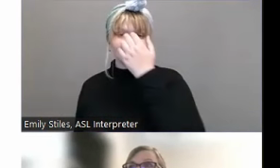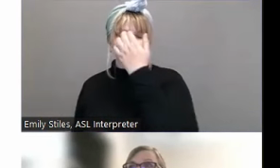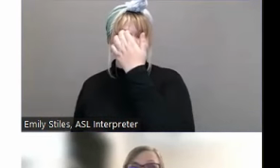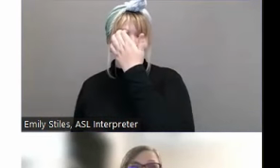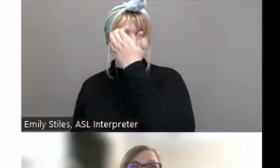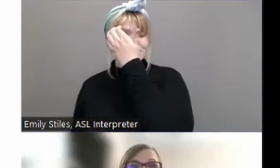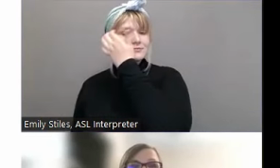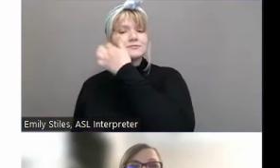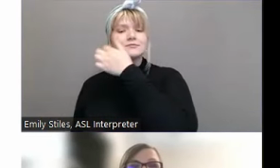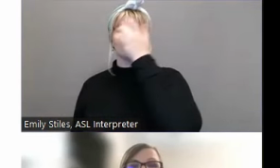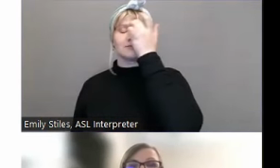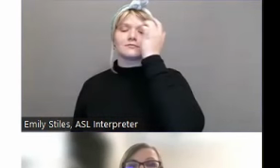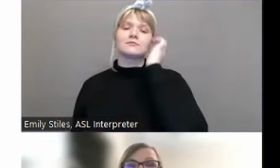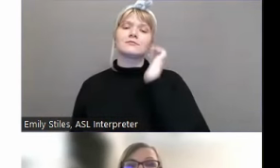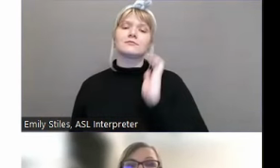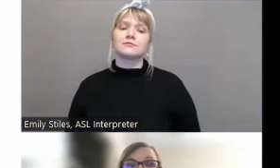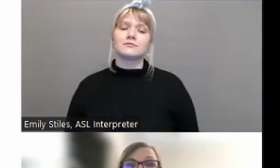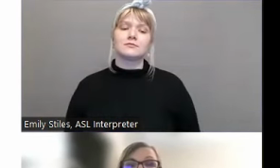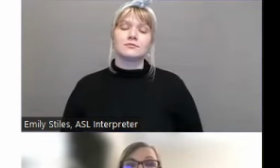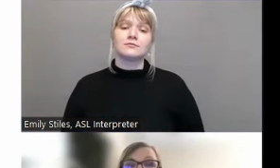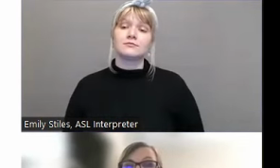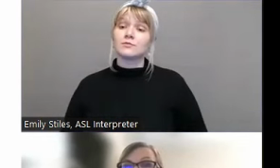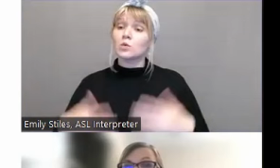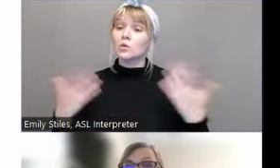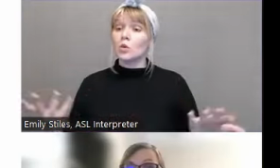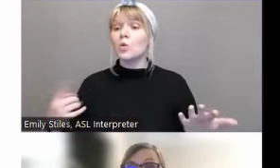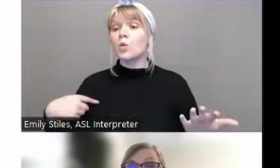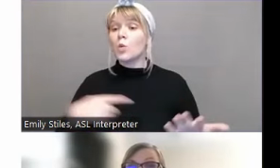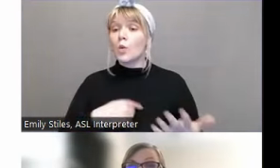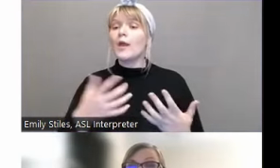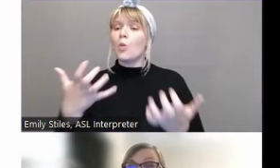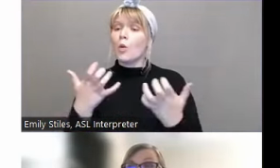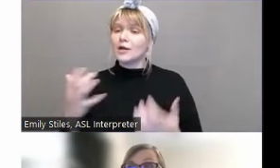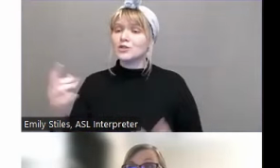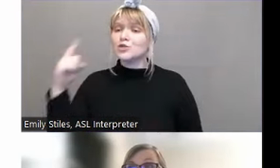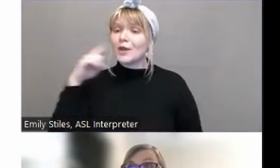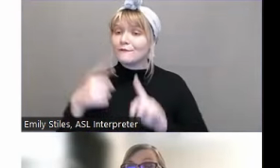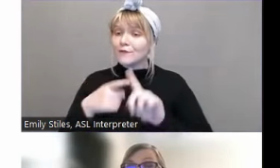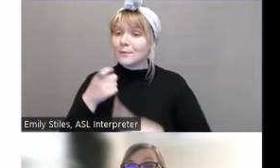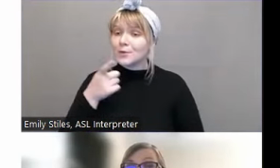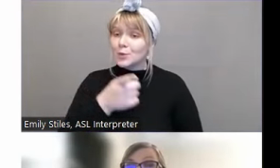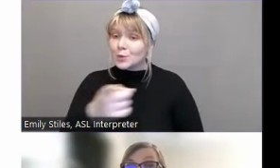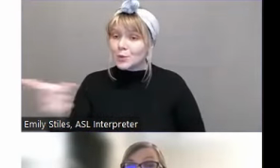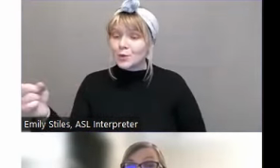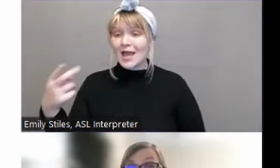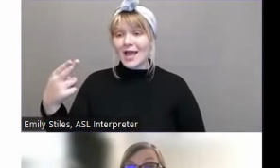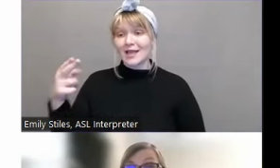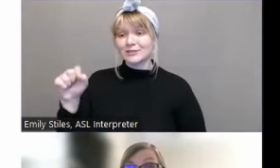So, we want to hear from you. The HSRC is your Resource Center.